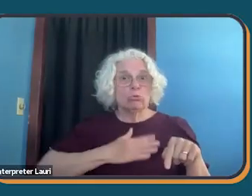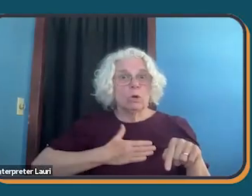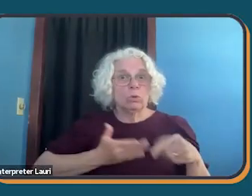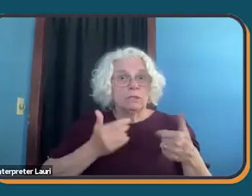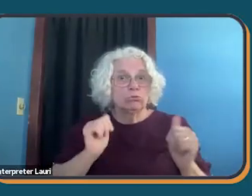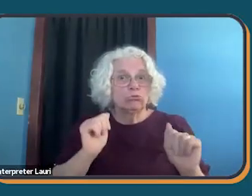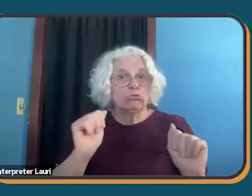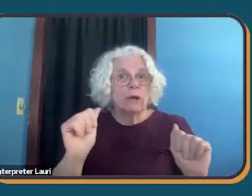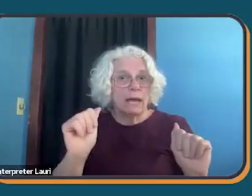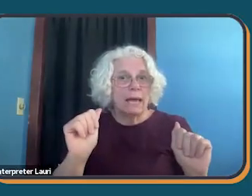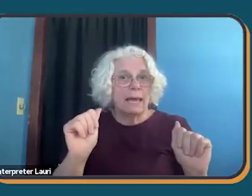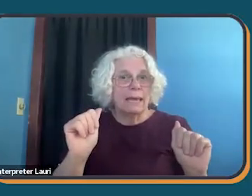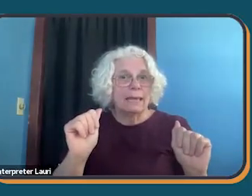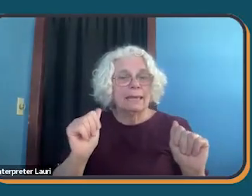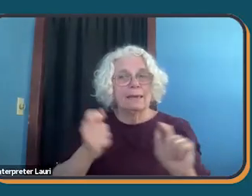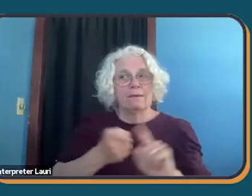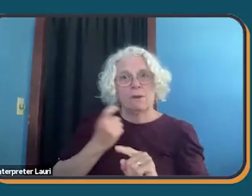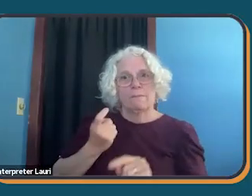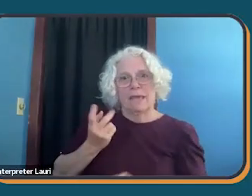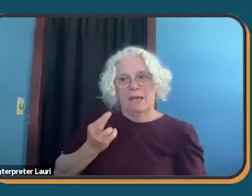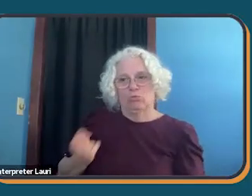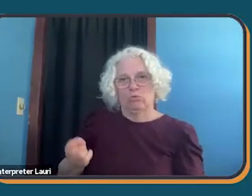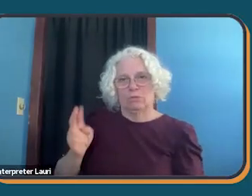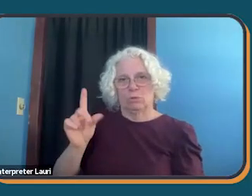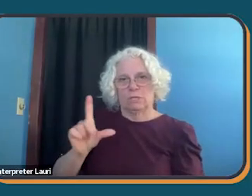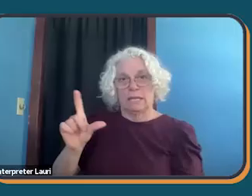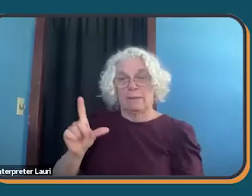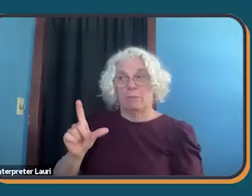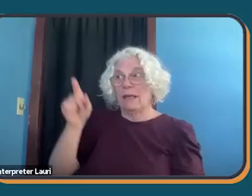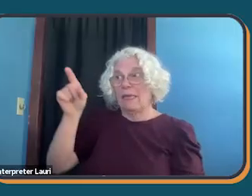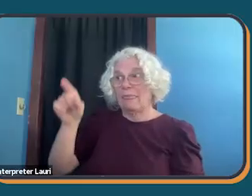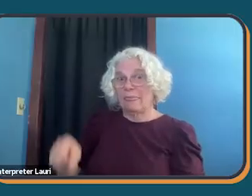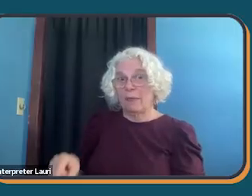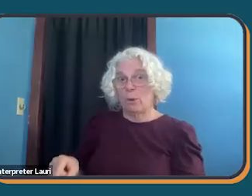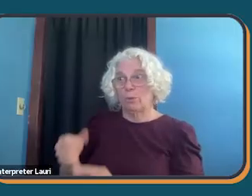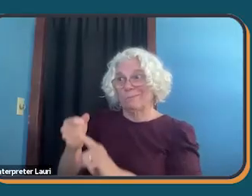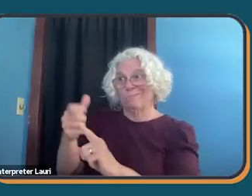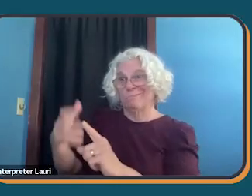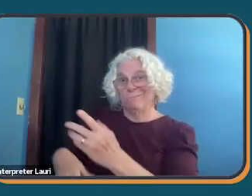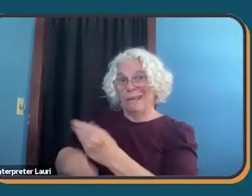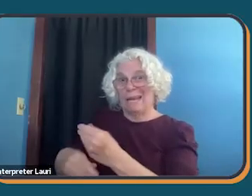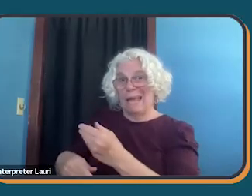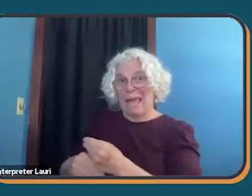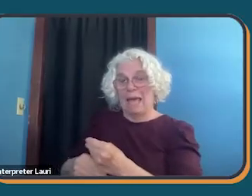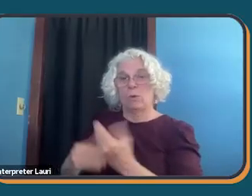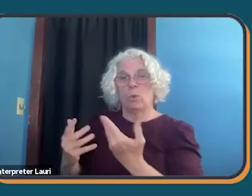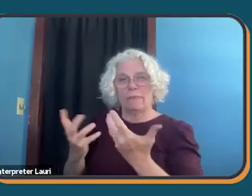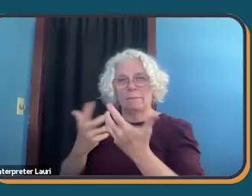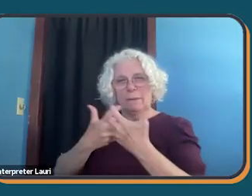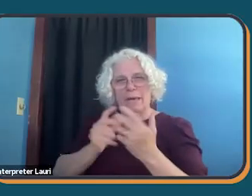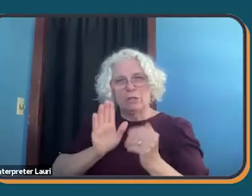and those we curated in our resource library and build on them so they work for your practice and your patients.